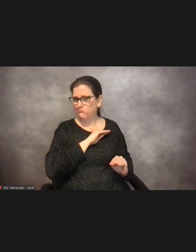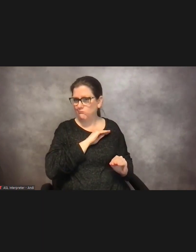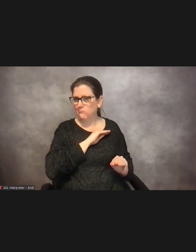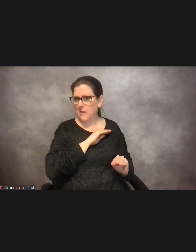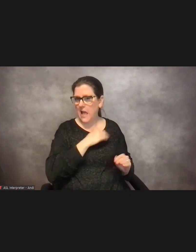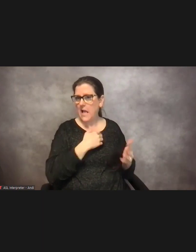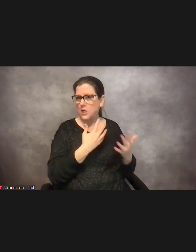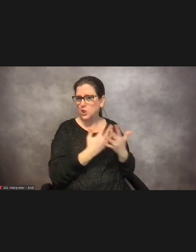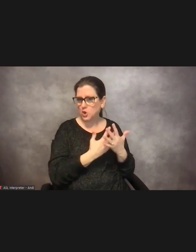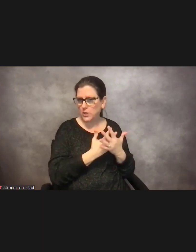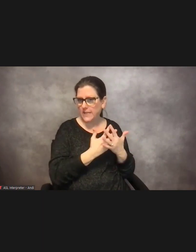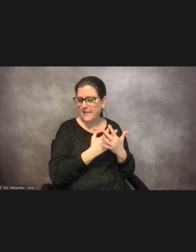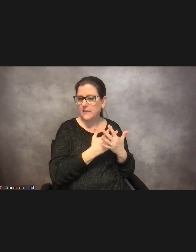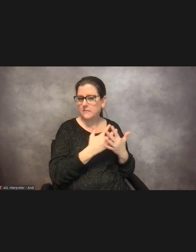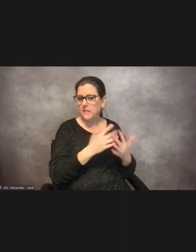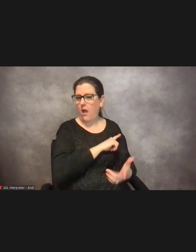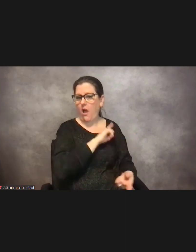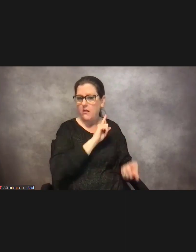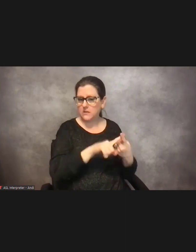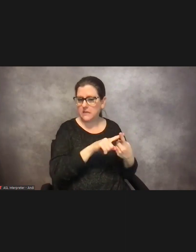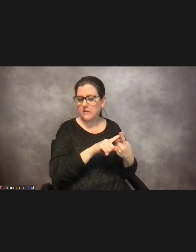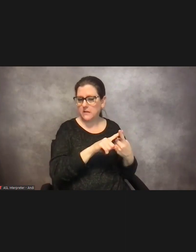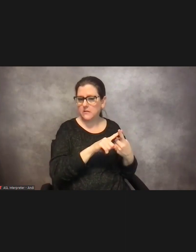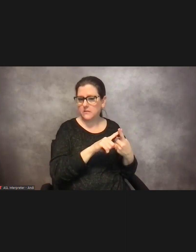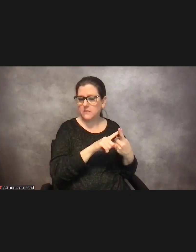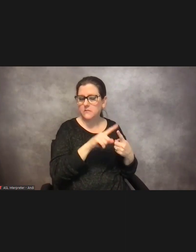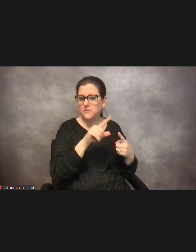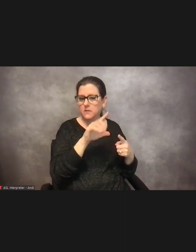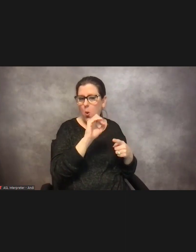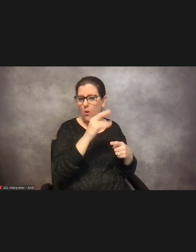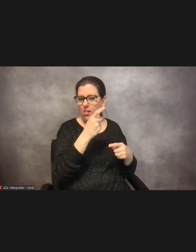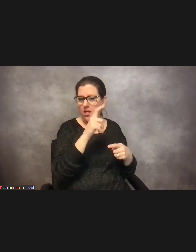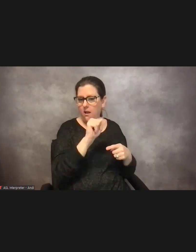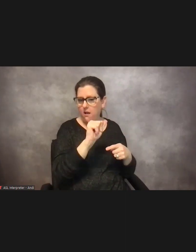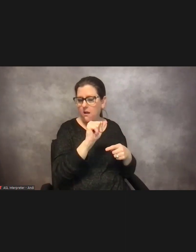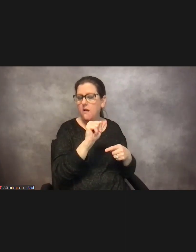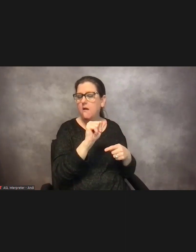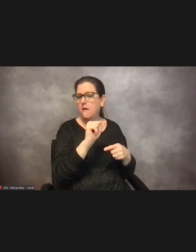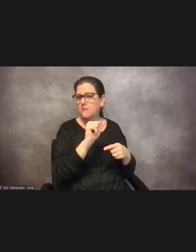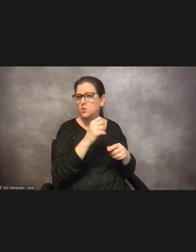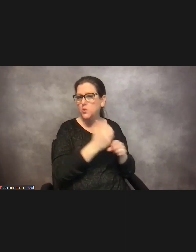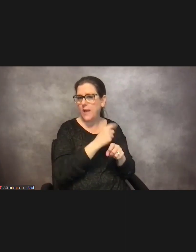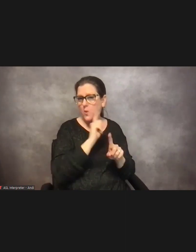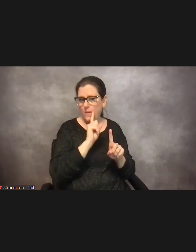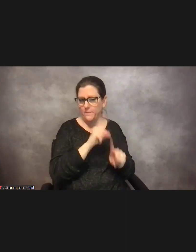least screen, um, up through the level of the cochlea and get a